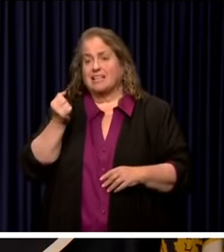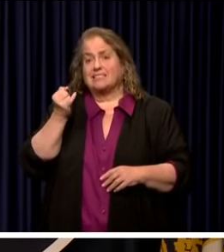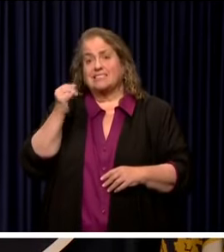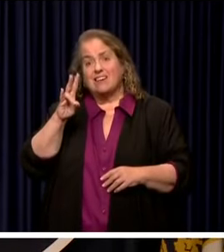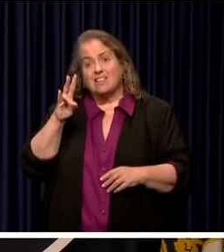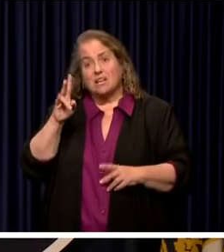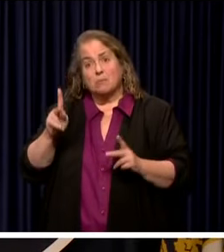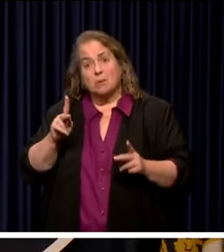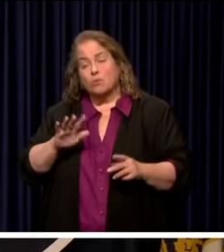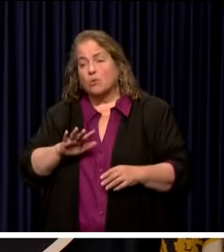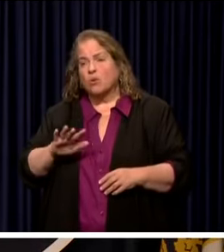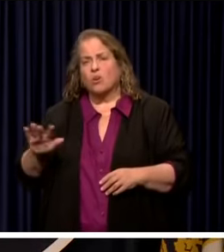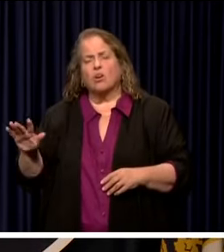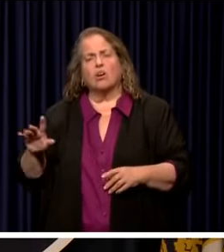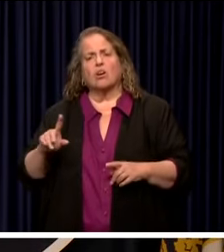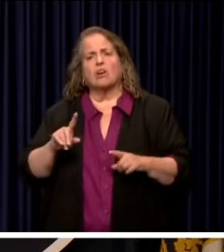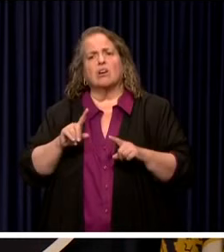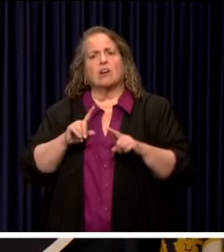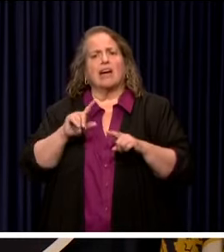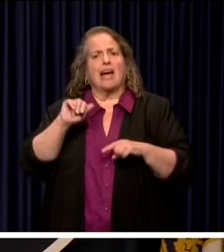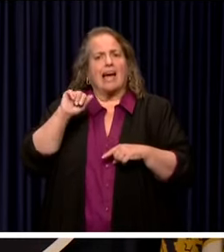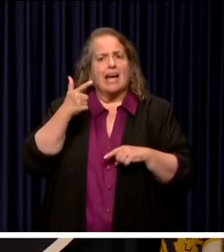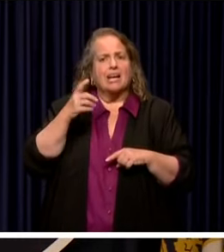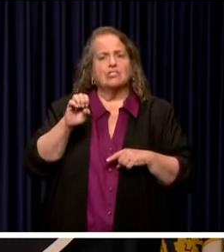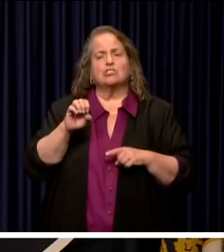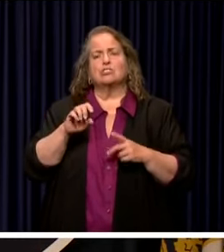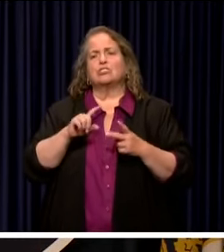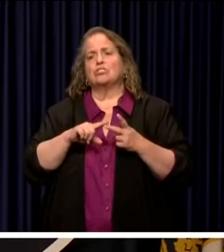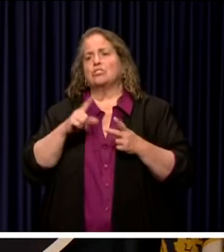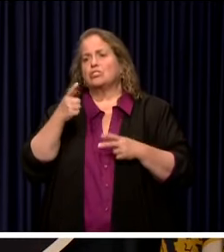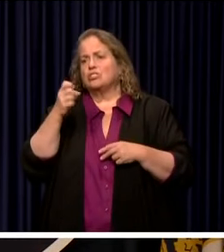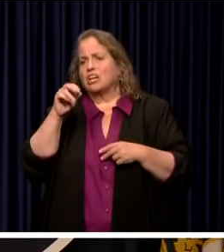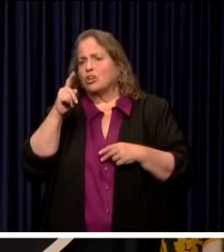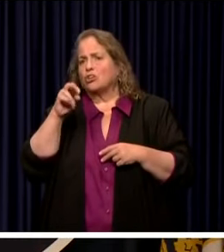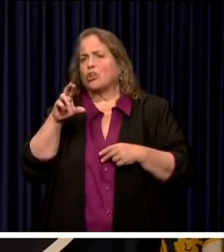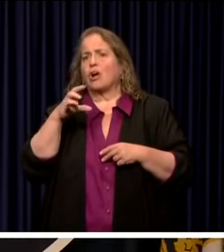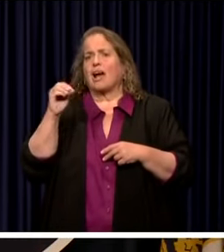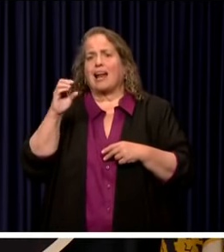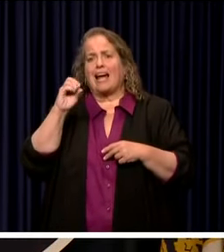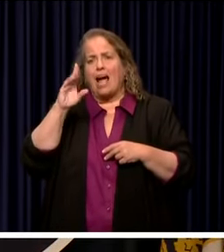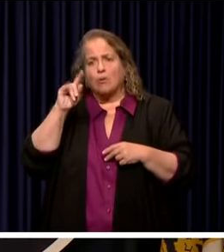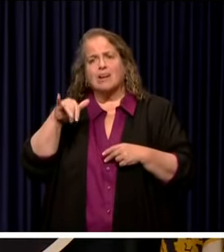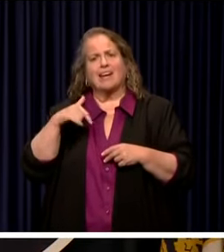JEFFERSON. A 90-YEAR-OLD MALE IN HOPKINS.